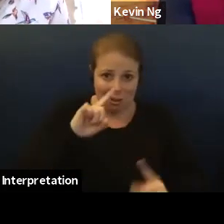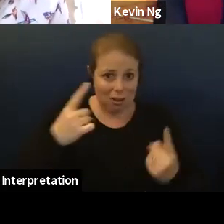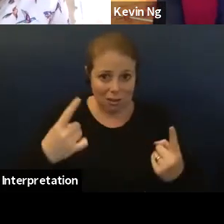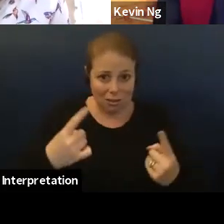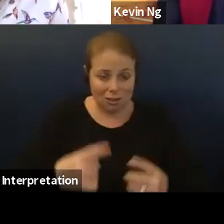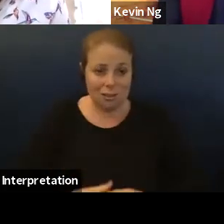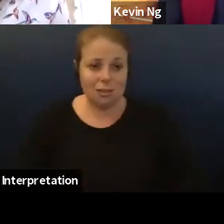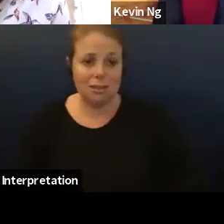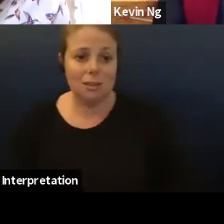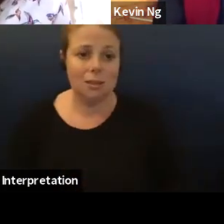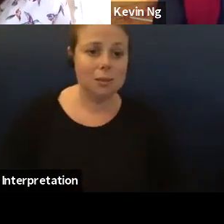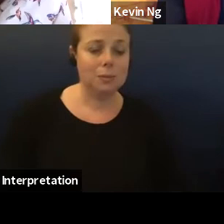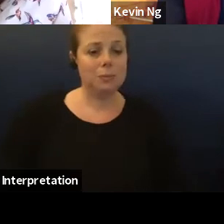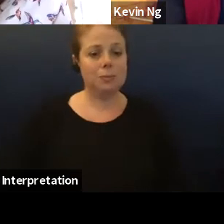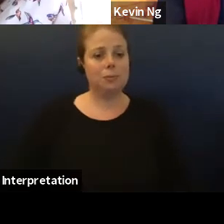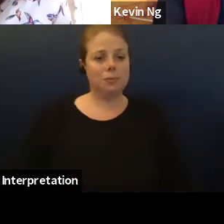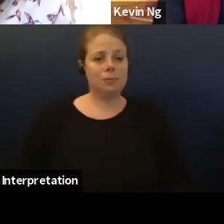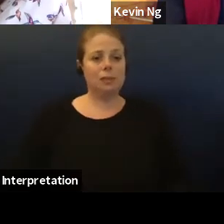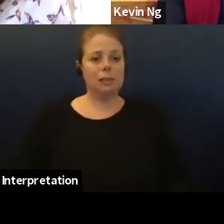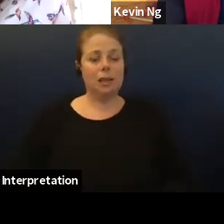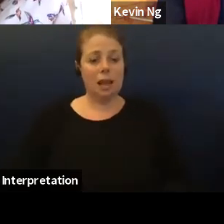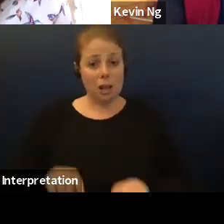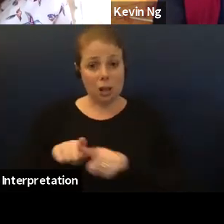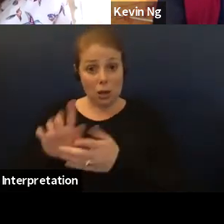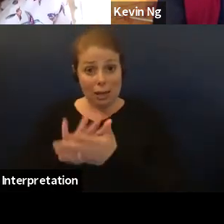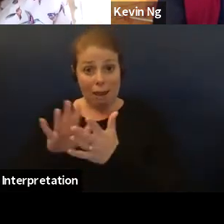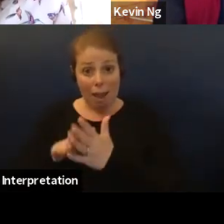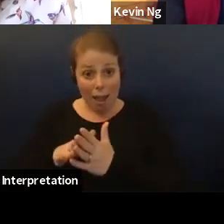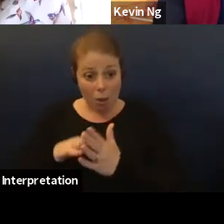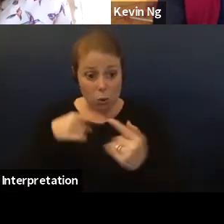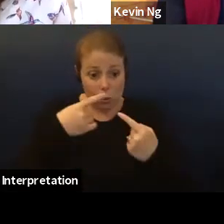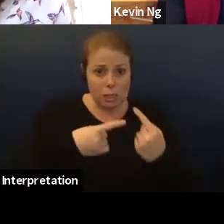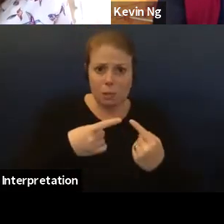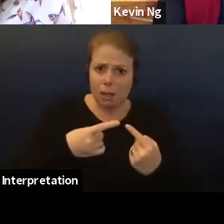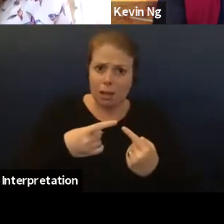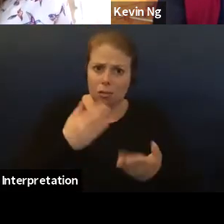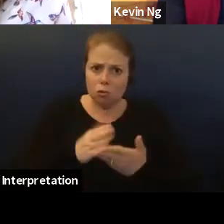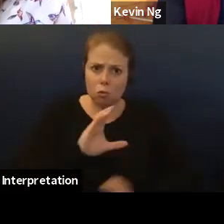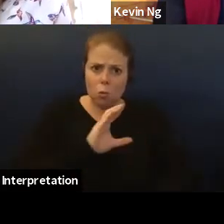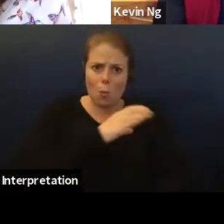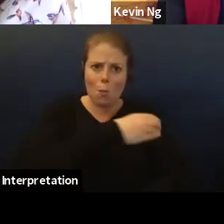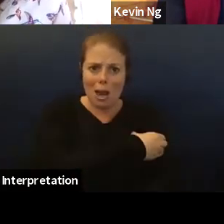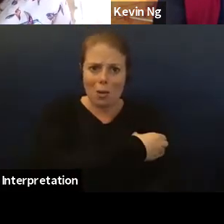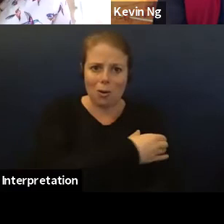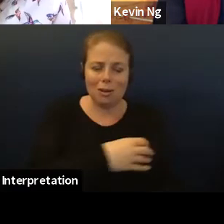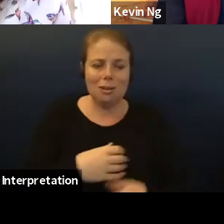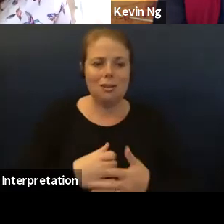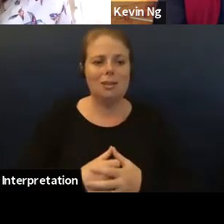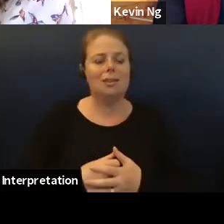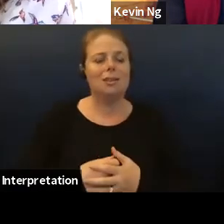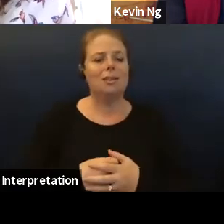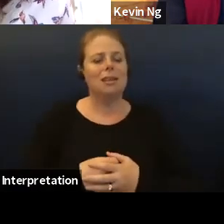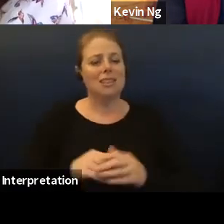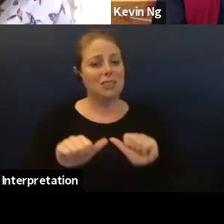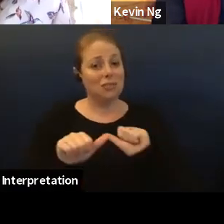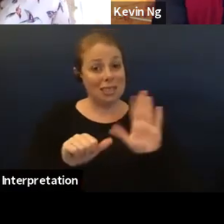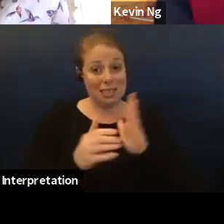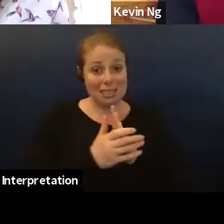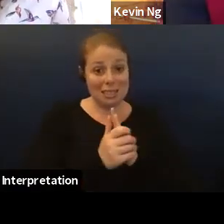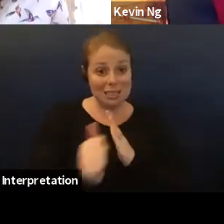that is so empowering and it's a wonderful skill to take back to, you know, smaller communities,